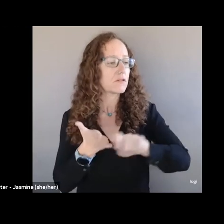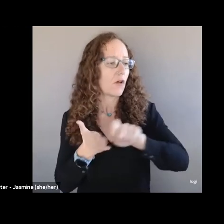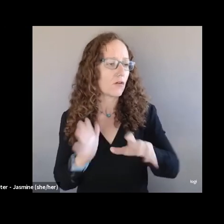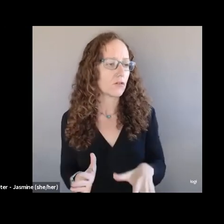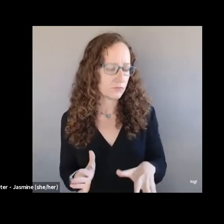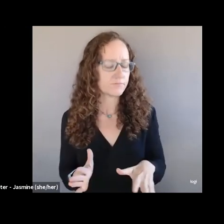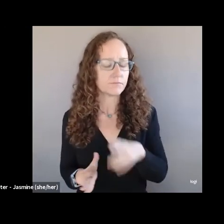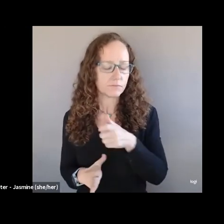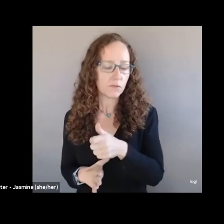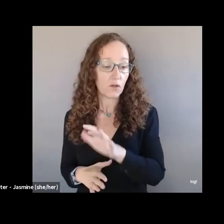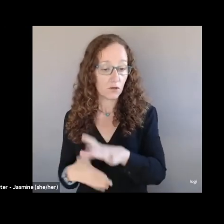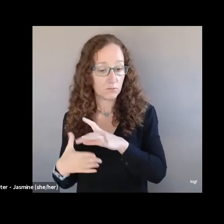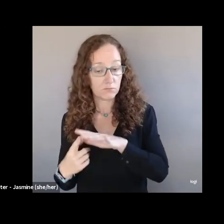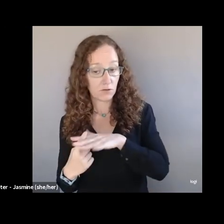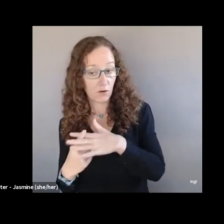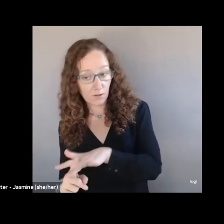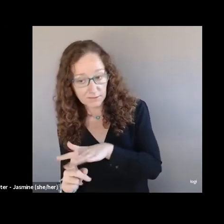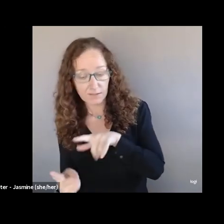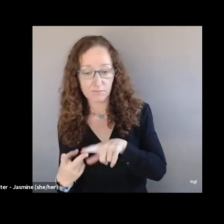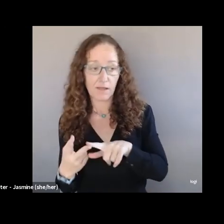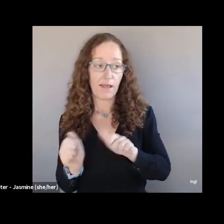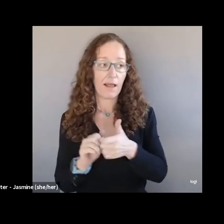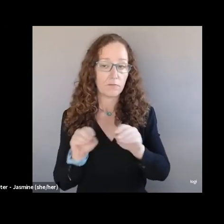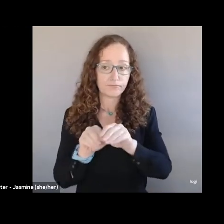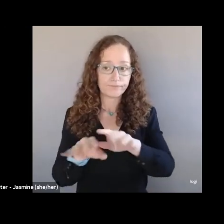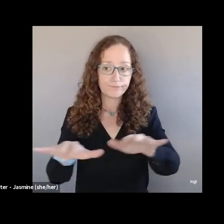by and has written for public outlets such as the Atlantic